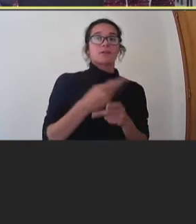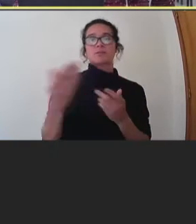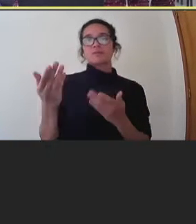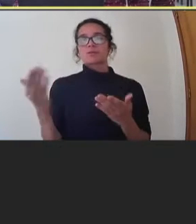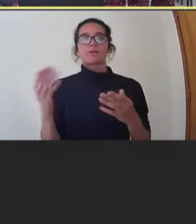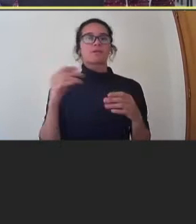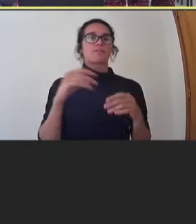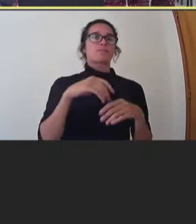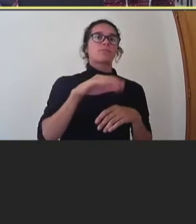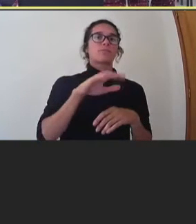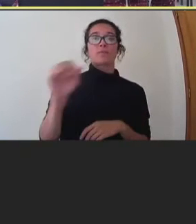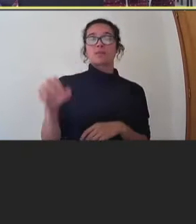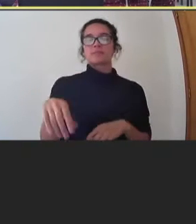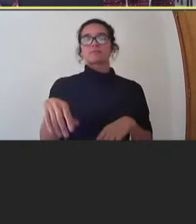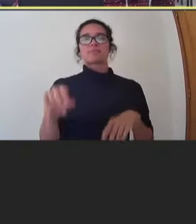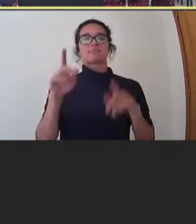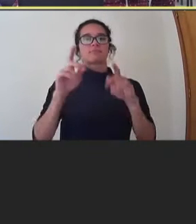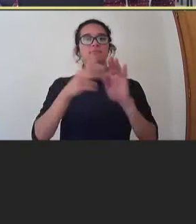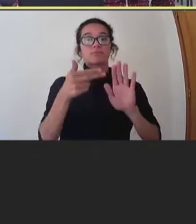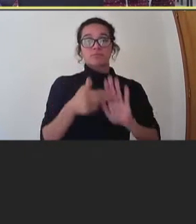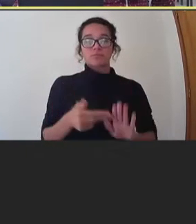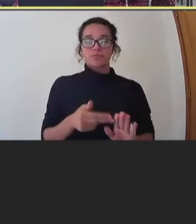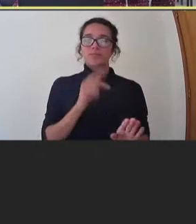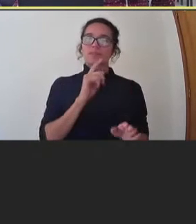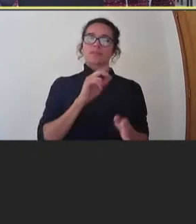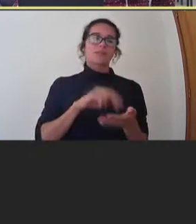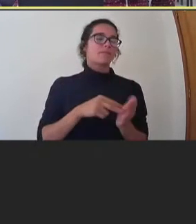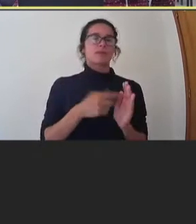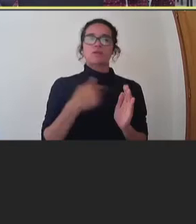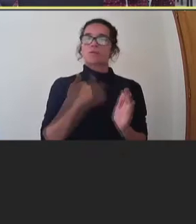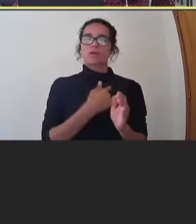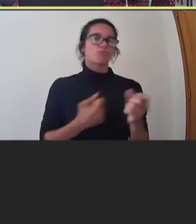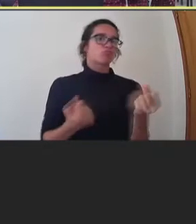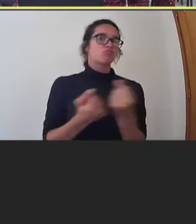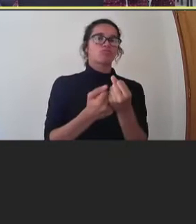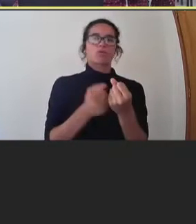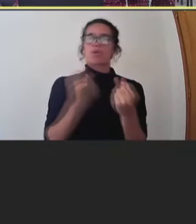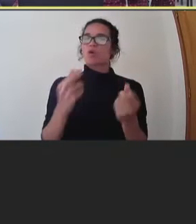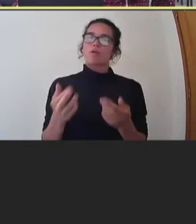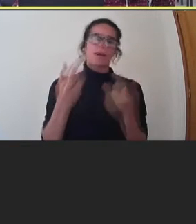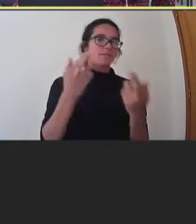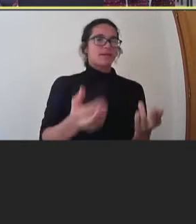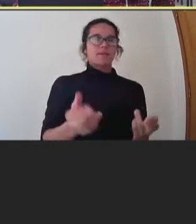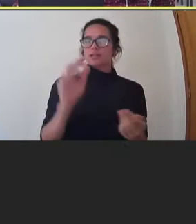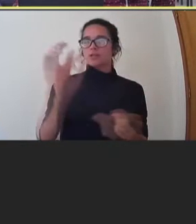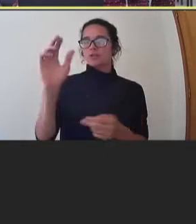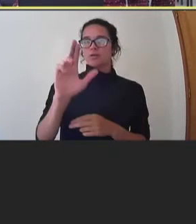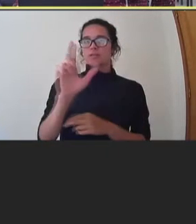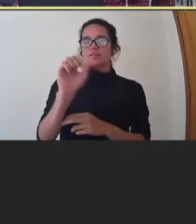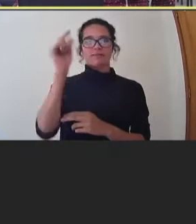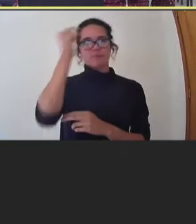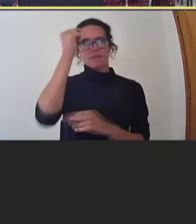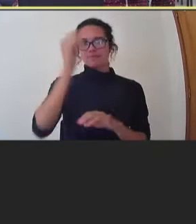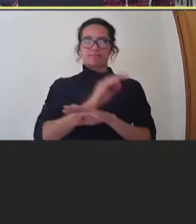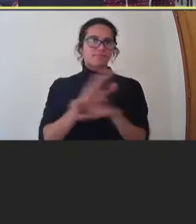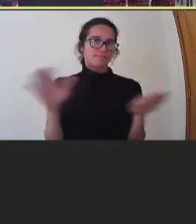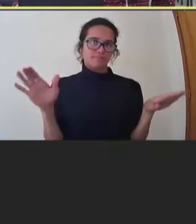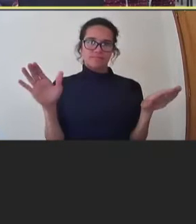trademarks does not constitute its endorsement or recommendation by the U.S. Government HHS or NVAC.